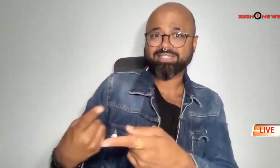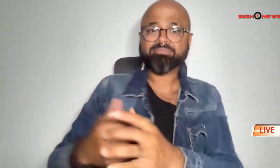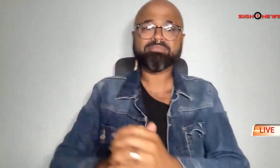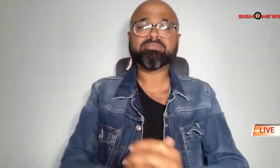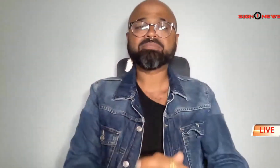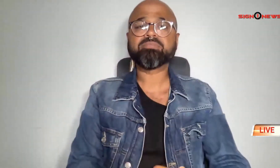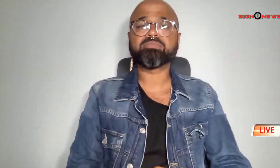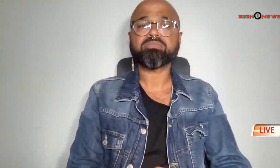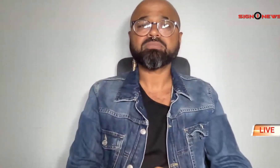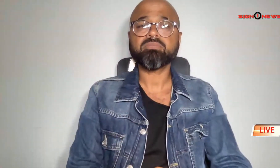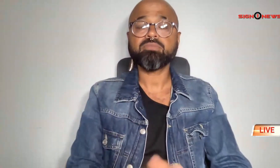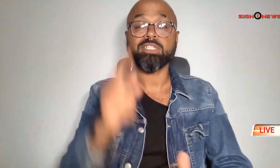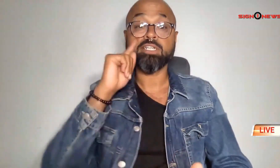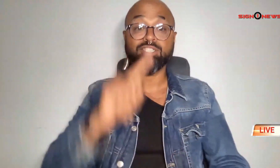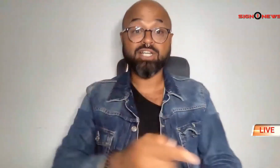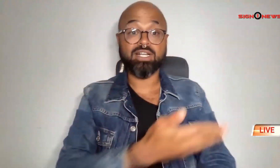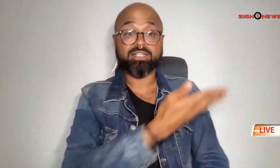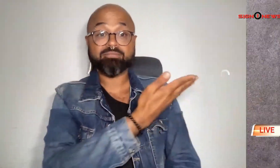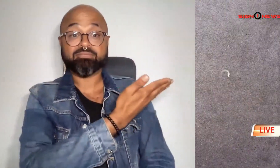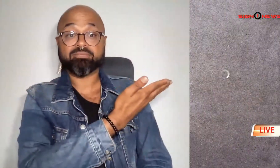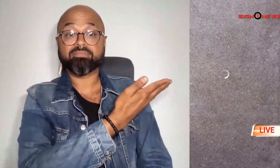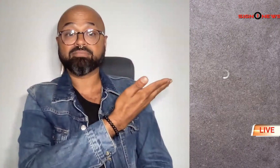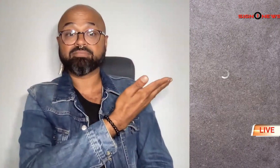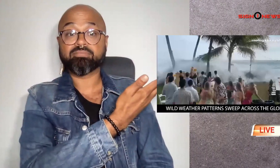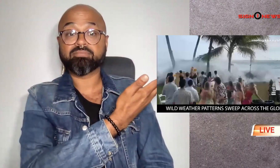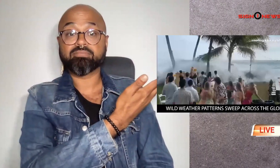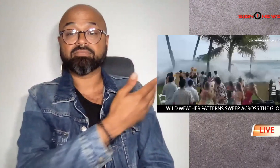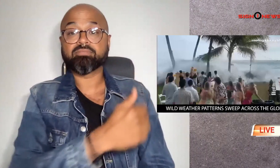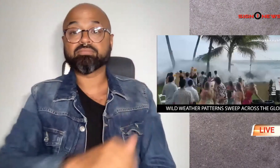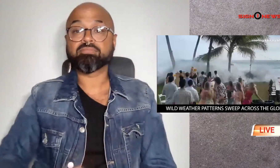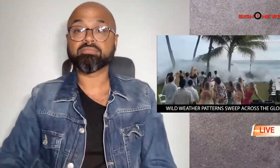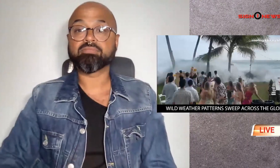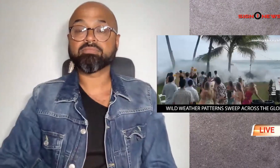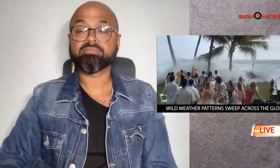there were several incidents of wild weather in many parts of the world this weekend check